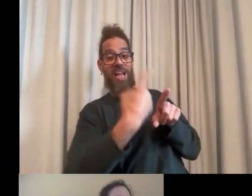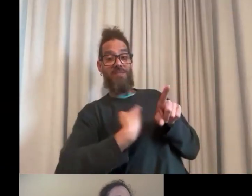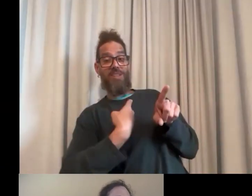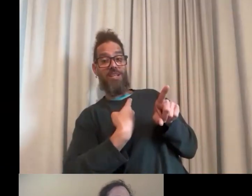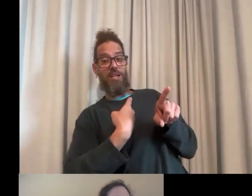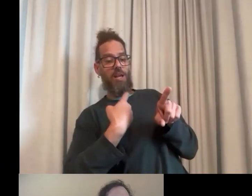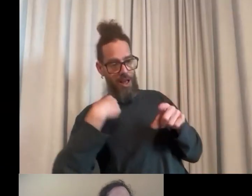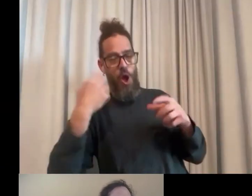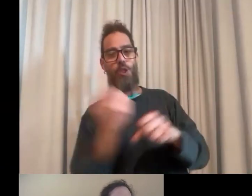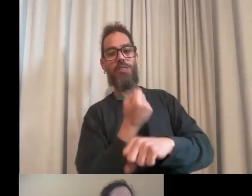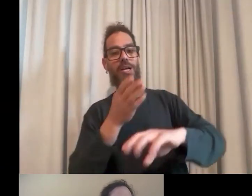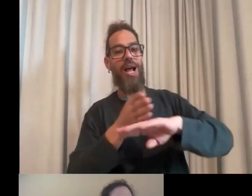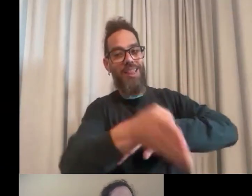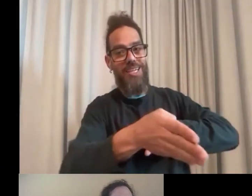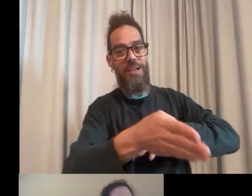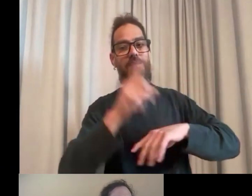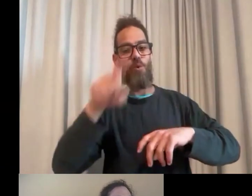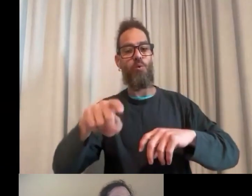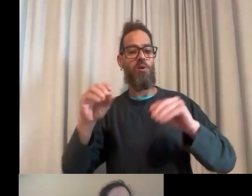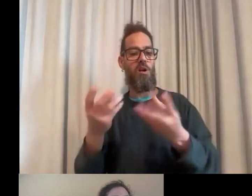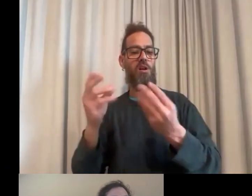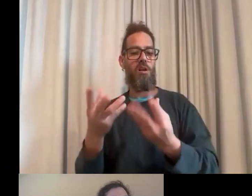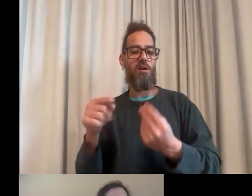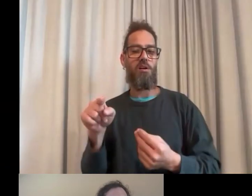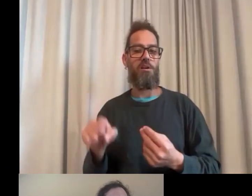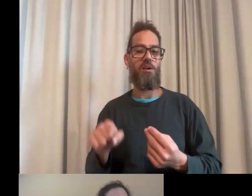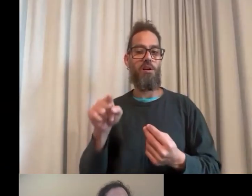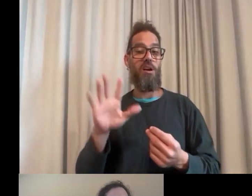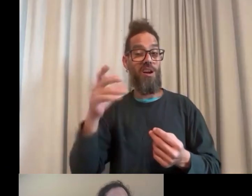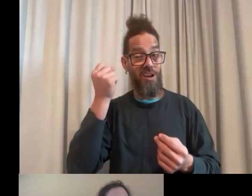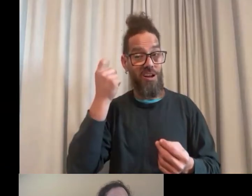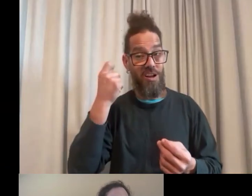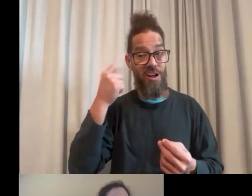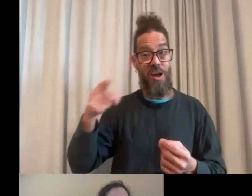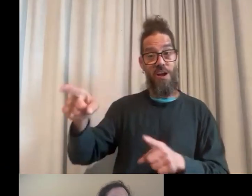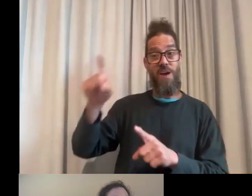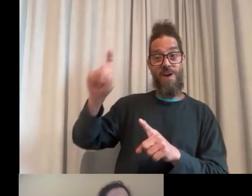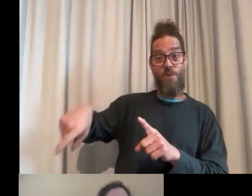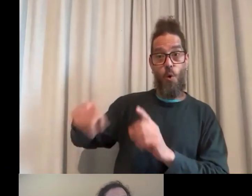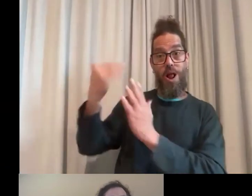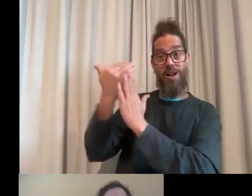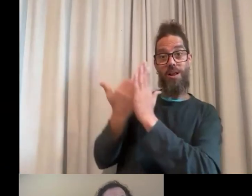until you reach full conformance to the ICT Standard. Now, the accessibility statement has